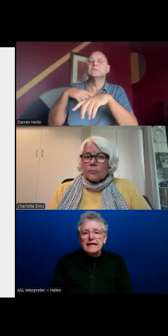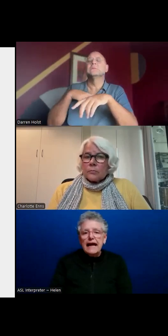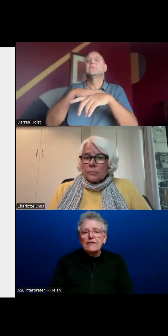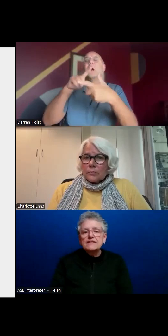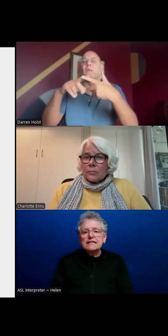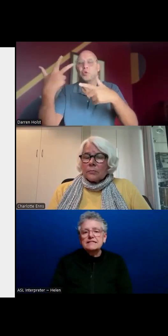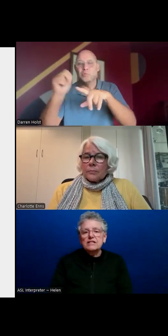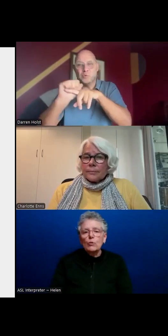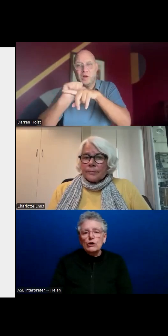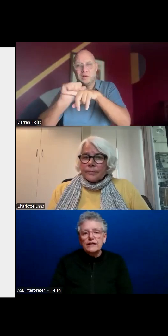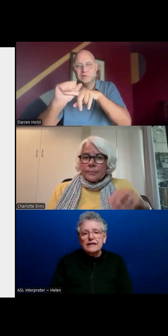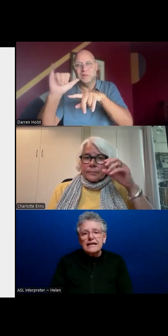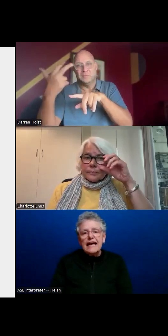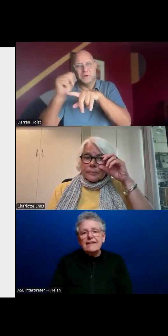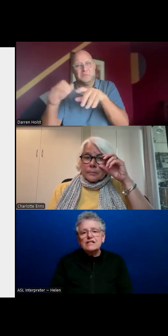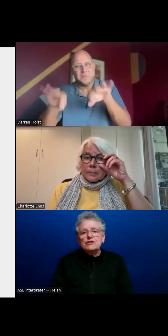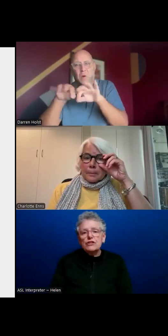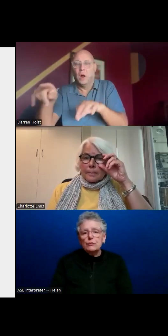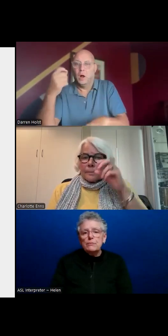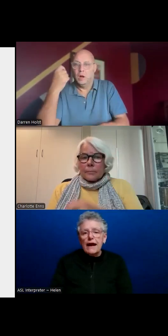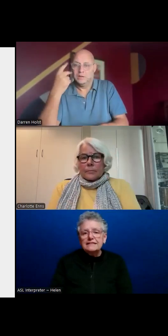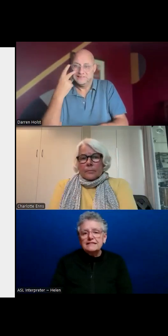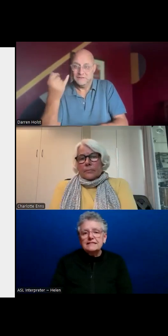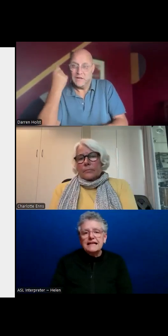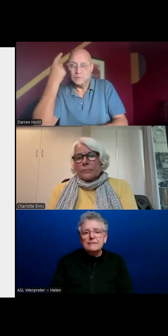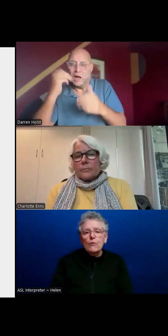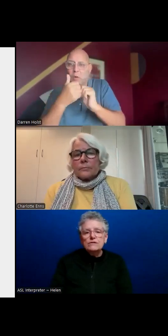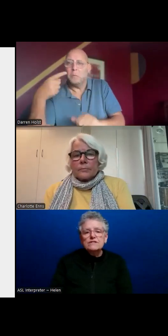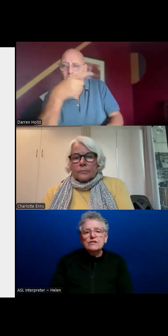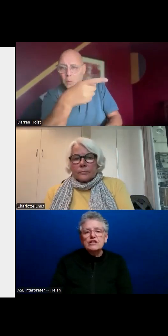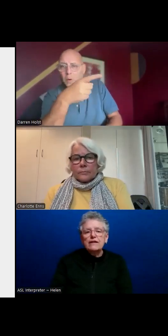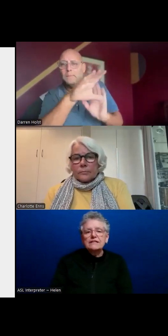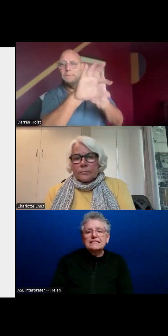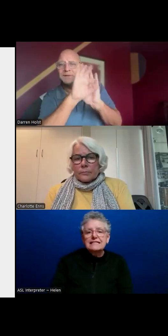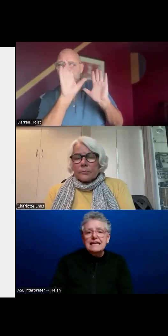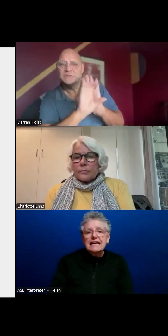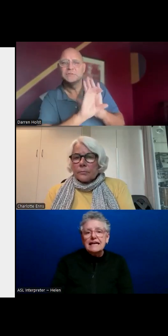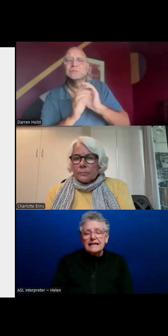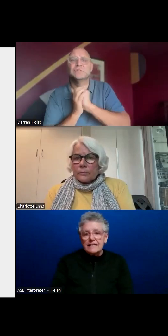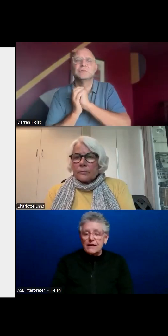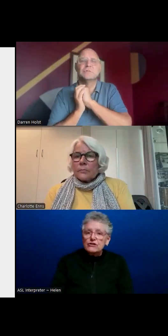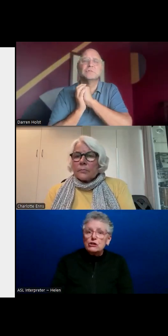to explain how the test is going to work. And then do the three practices. That's important so the child can see--